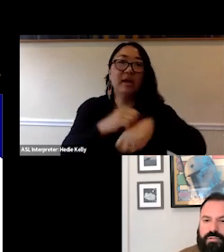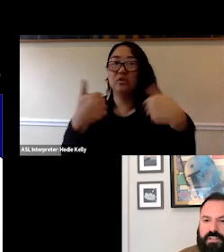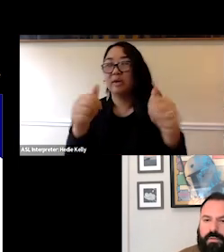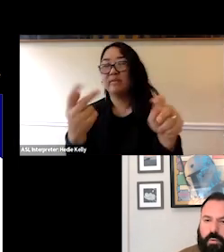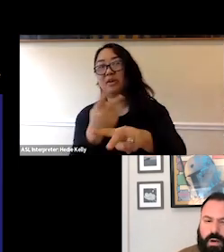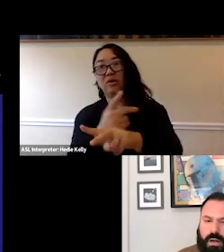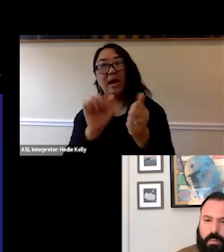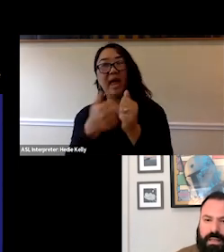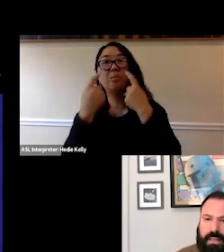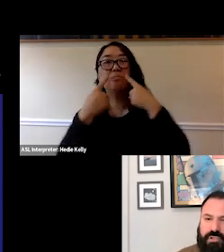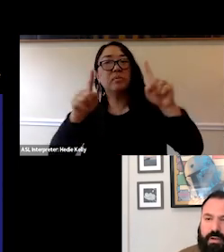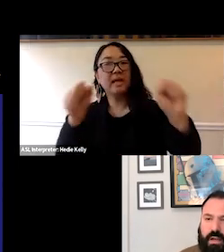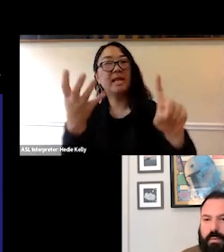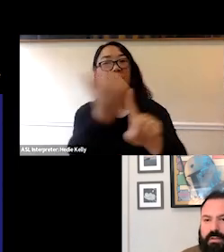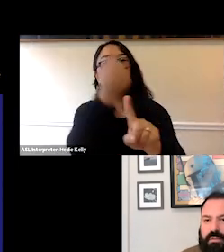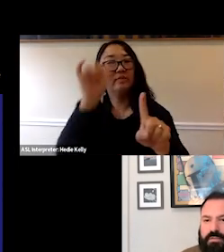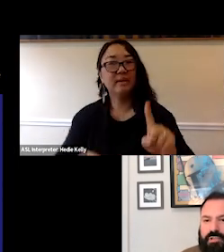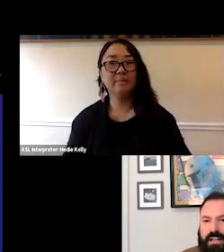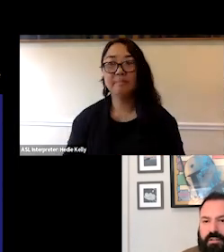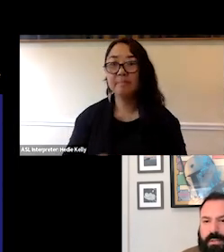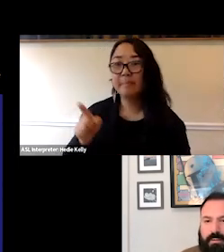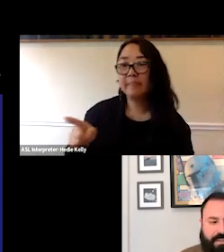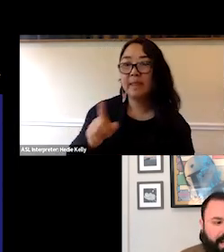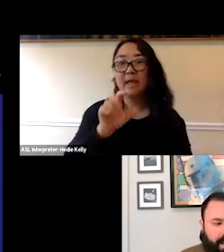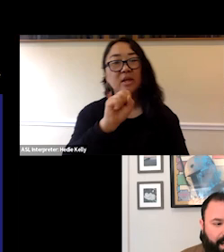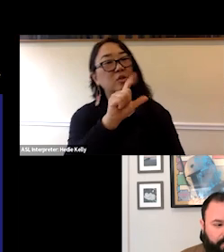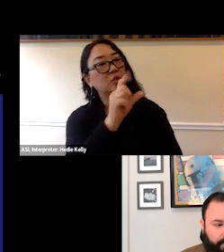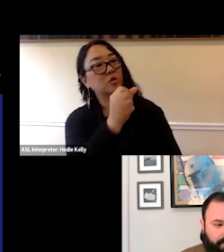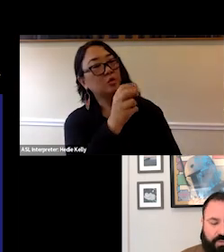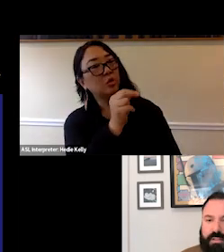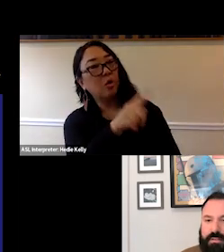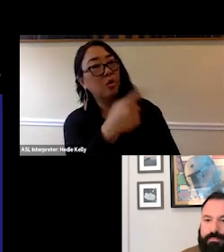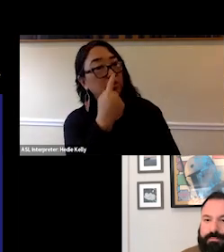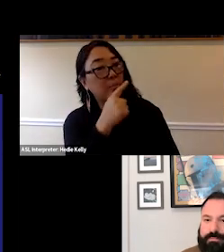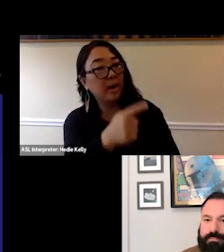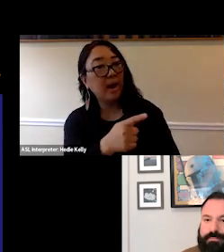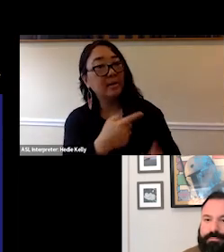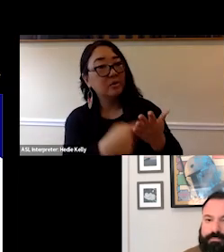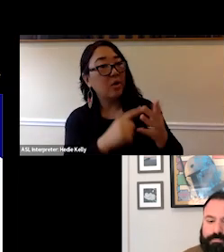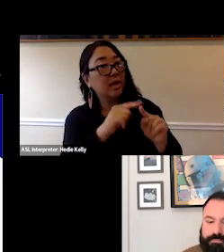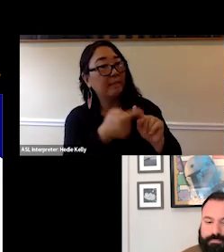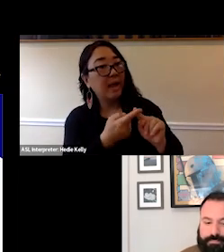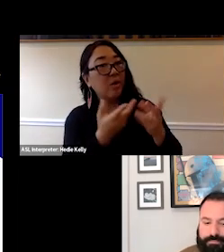Jeff, before we let you go, can we chat a little bit about Tam and house rules? Sure.